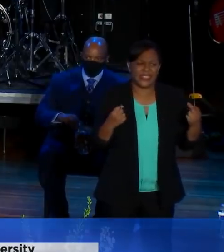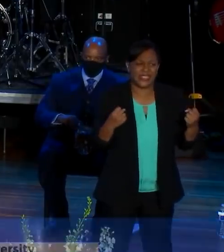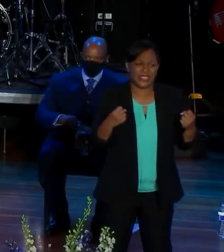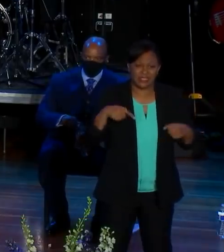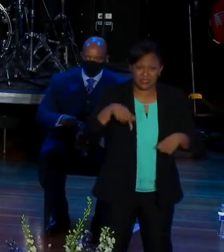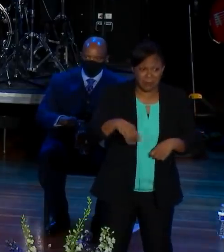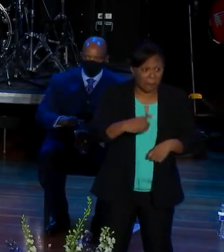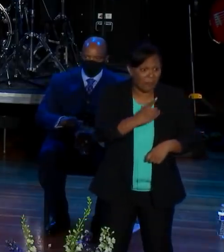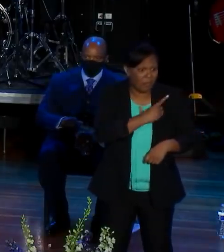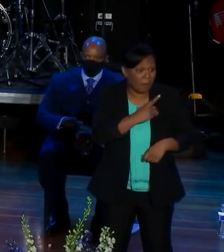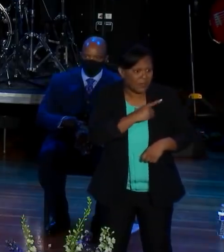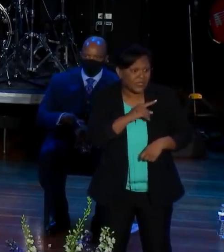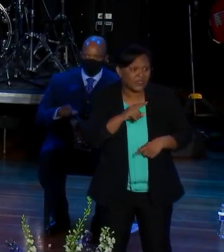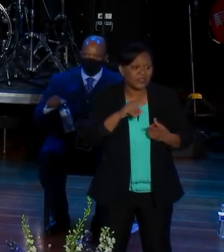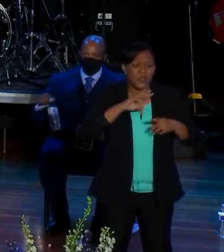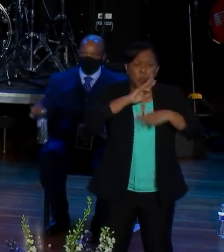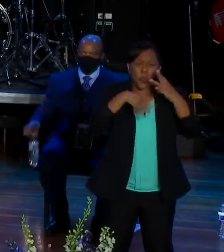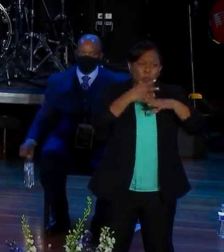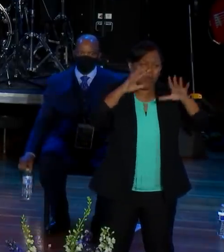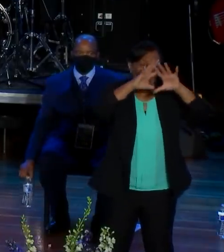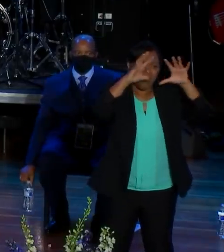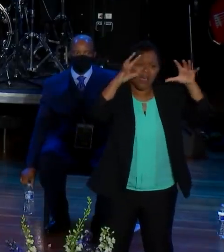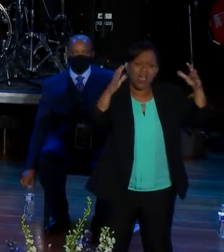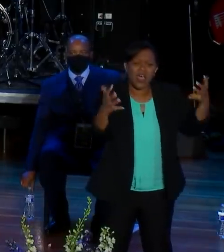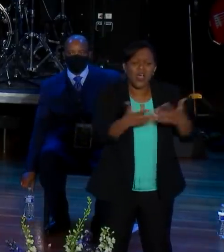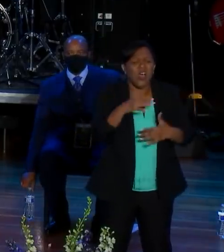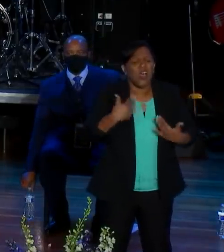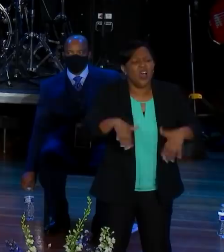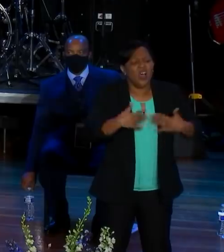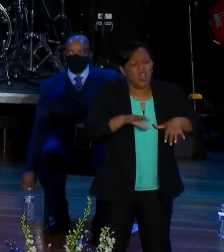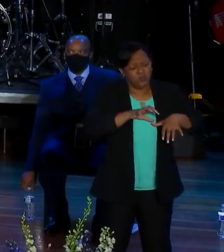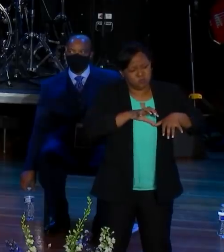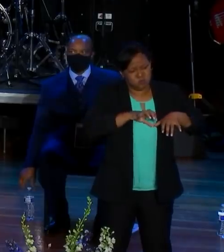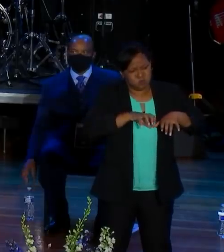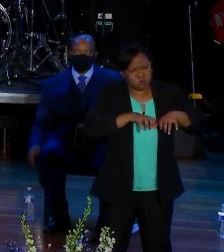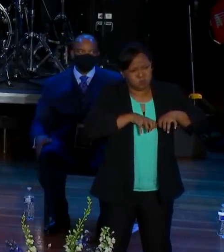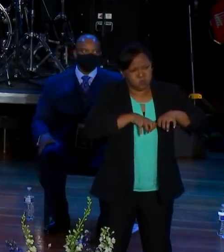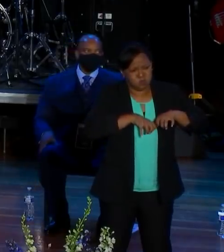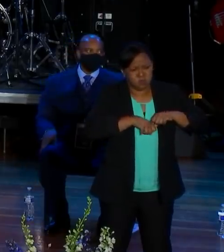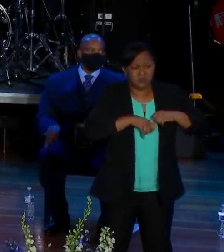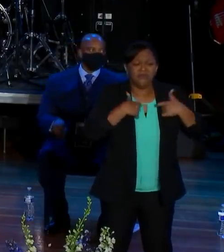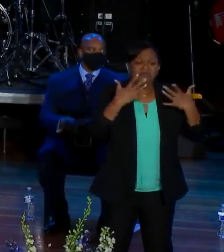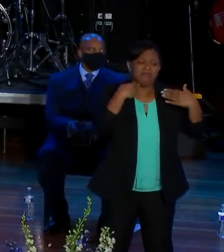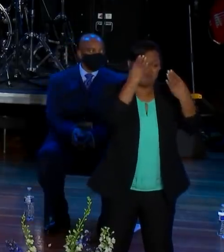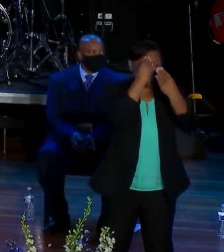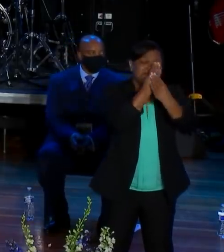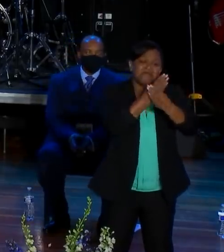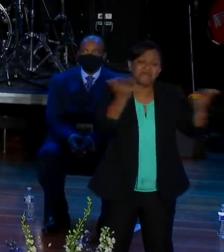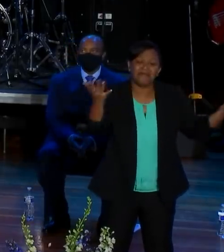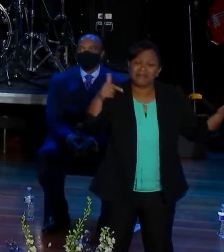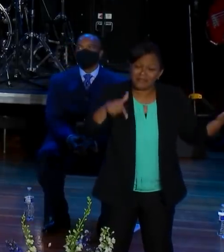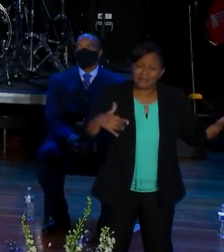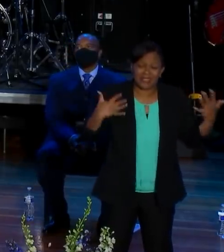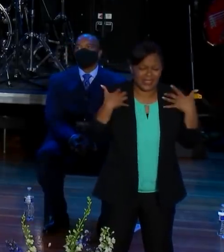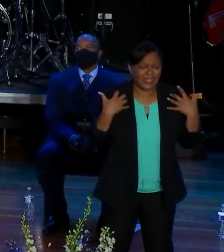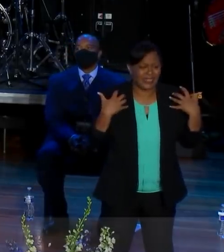THIS SACRED SPACE WOULD BECOME A TABLE OF HEALING FOR THE FLOYD FAMILY, FOR THE CITY OF MINNEAPOLIS, AND FOR THE WORLD THAT IS GRIEVING BEYOND THESE WALLS.